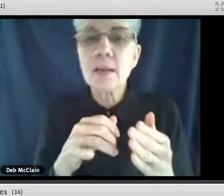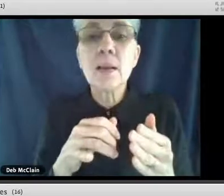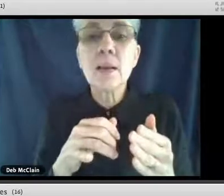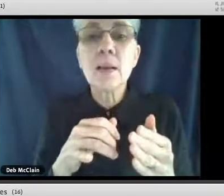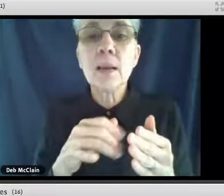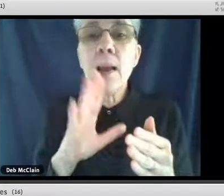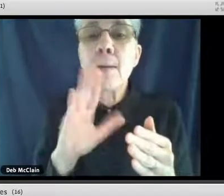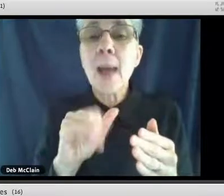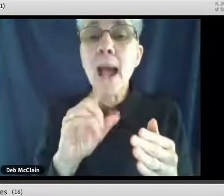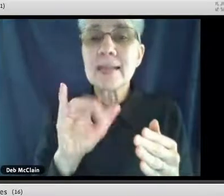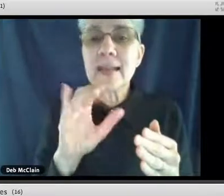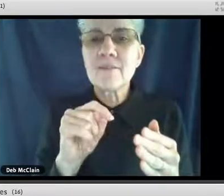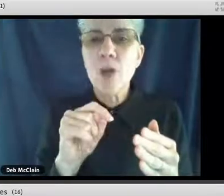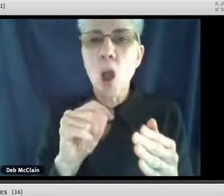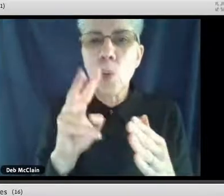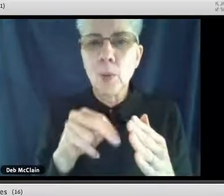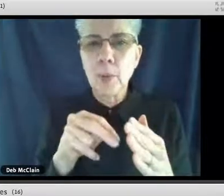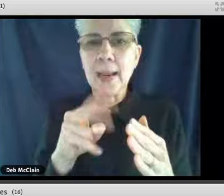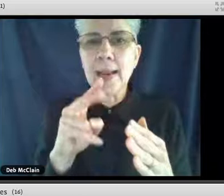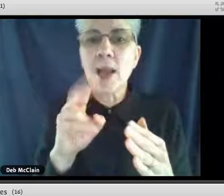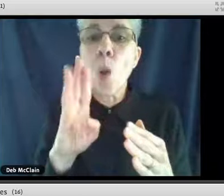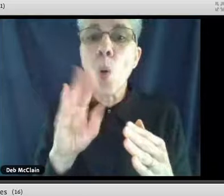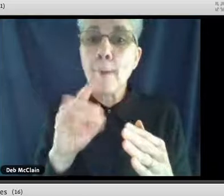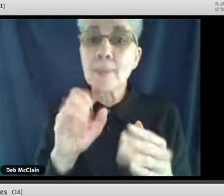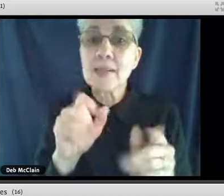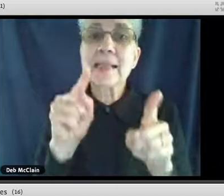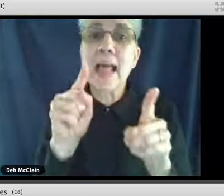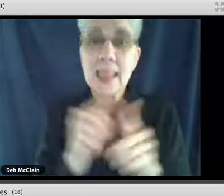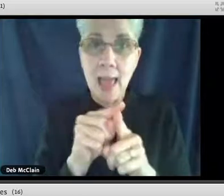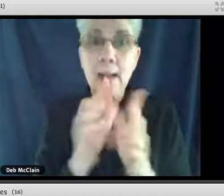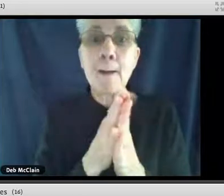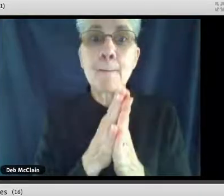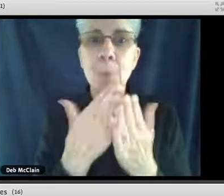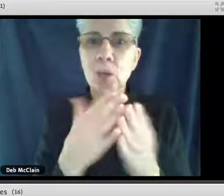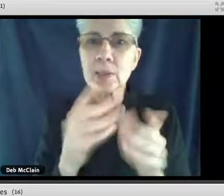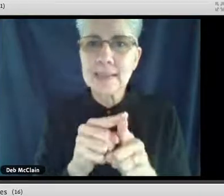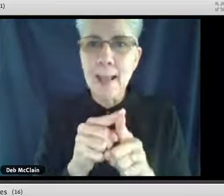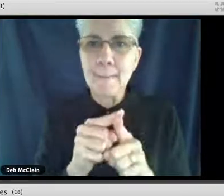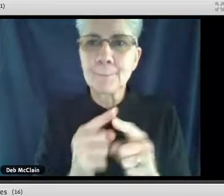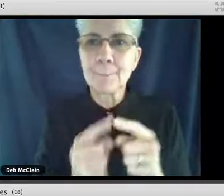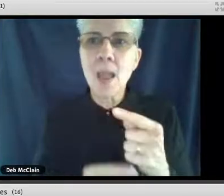we read websites like we read books, in F pattern. We start in the upper left just like a news...